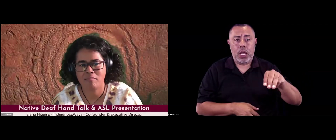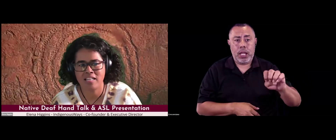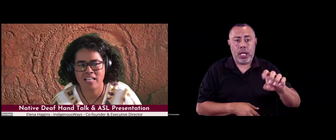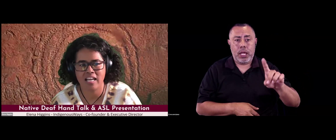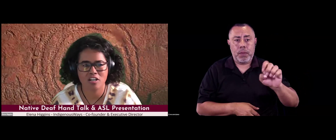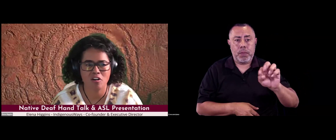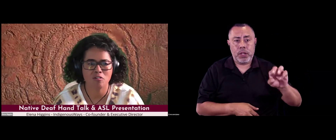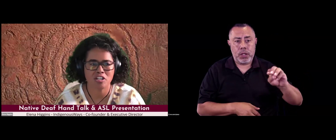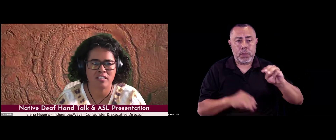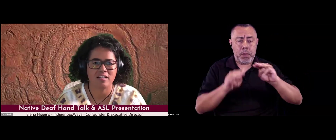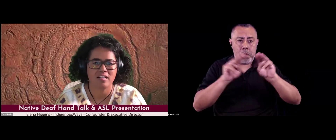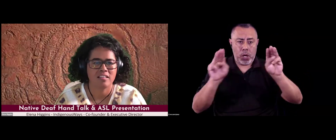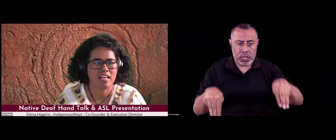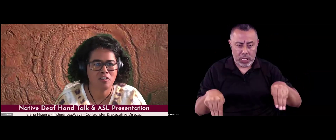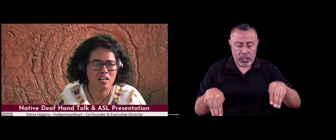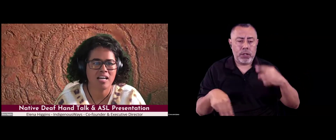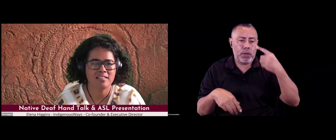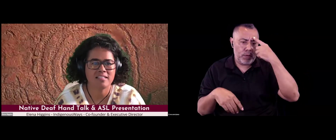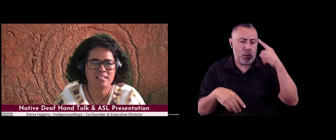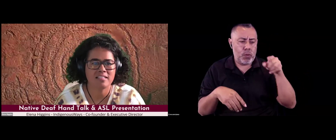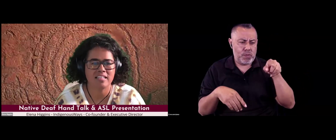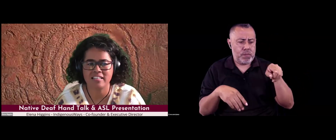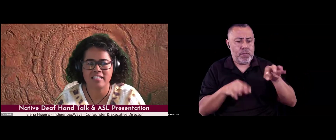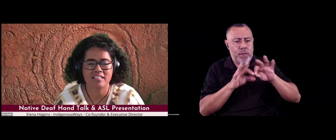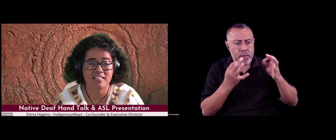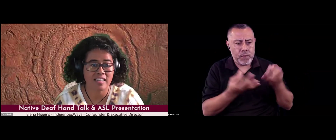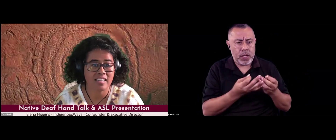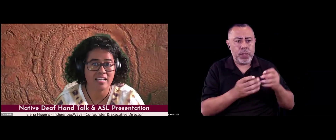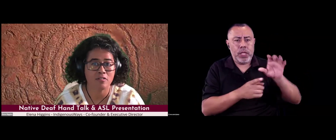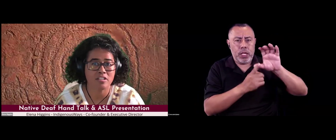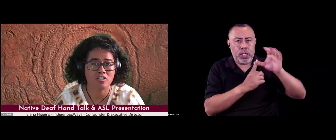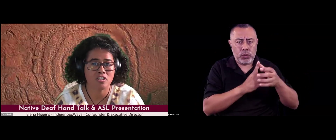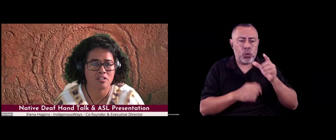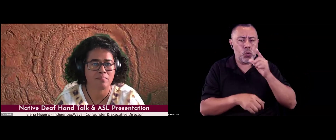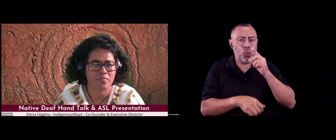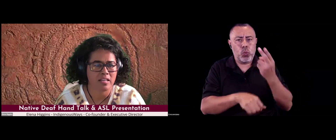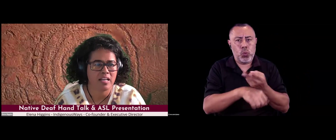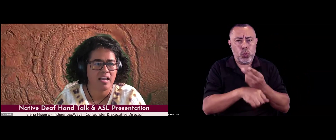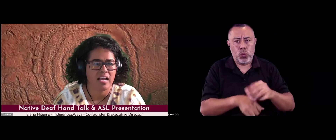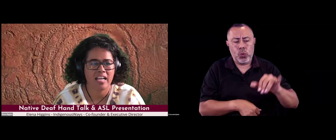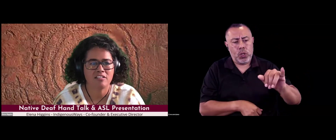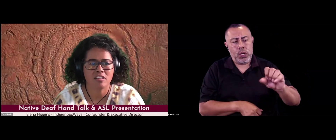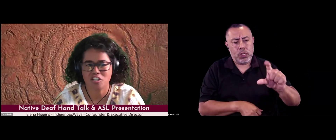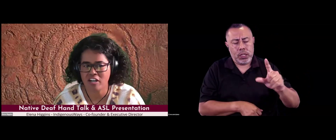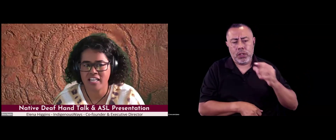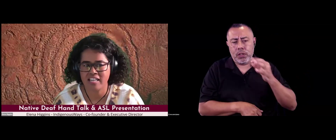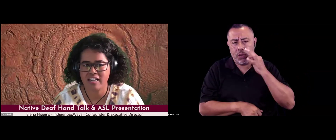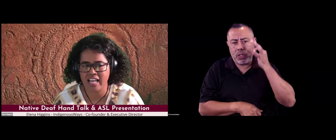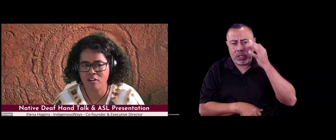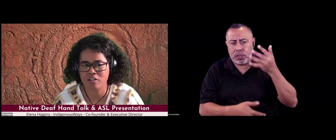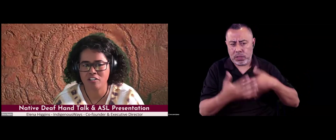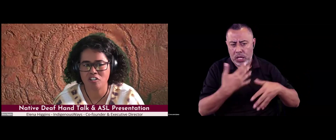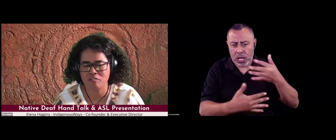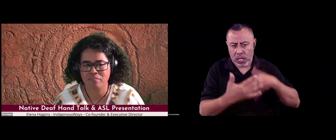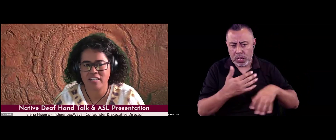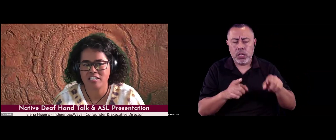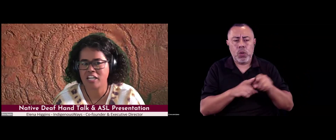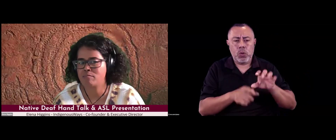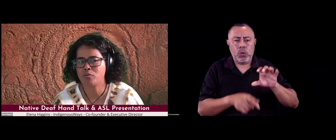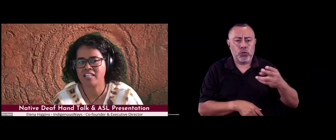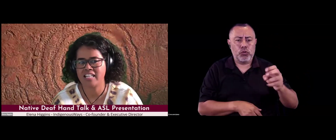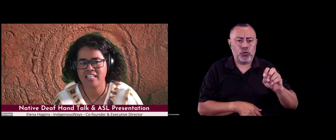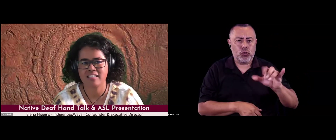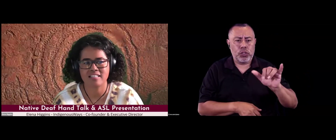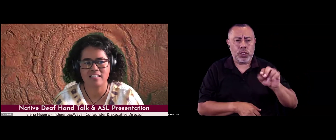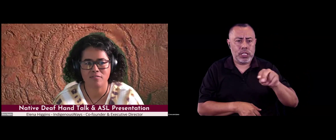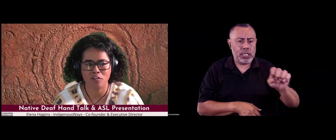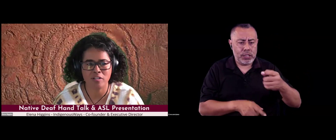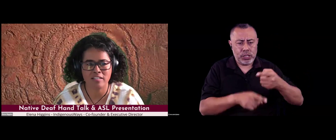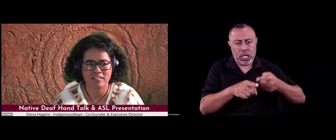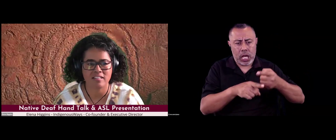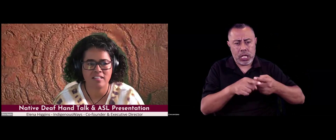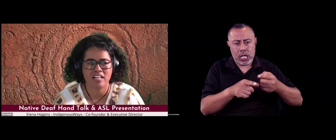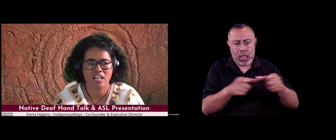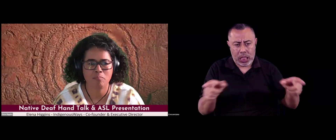To a family and culture that utilizes Indian sign language. And Cheyenne language. James Wooden legs is fluent.